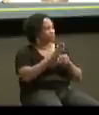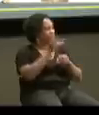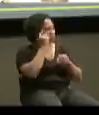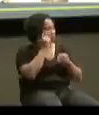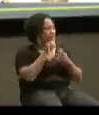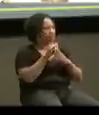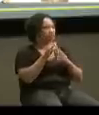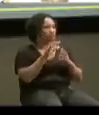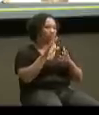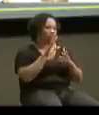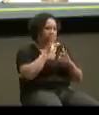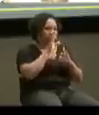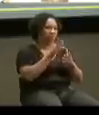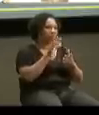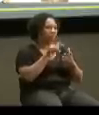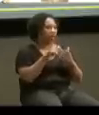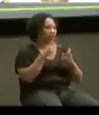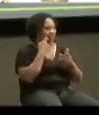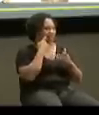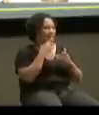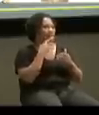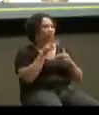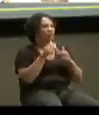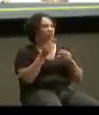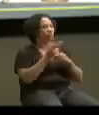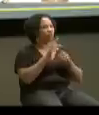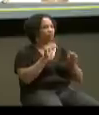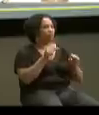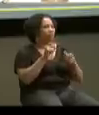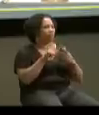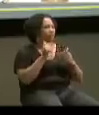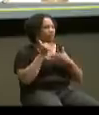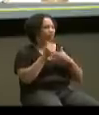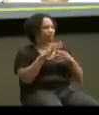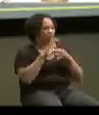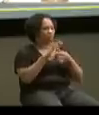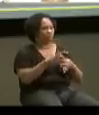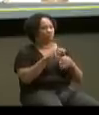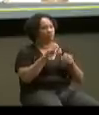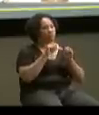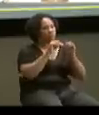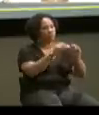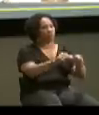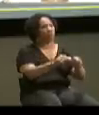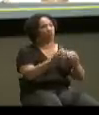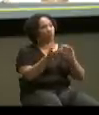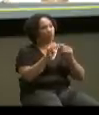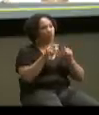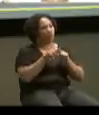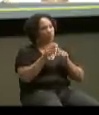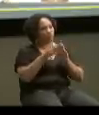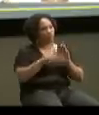THAT GOES WHO THAT I WAS SAYING EARLIER ABOUT USING OUR BUILDINGS TO ANCHOR SUSTAINABLE COMMUNITIES AND NEIGHBORHOODS